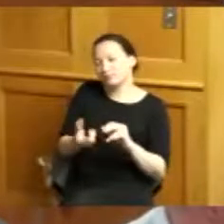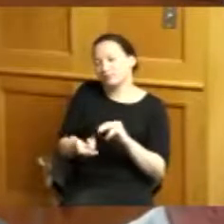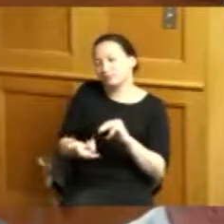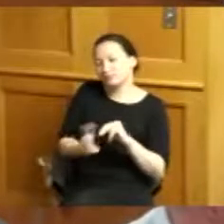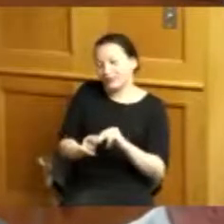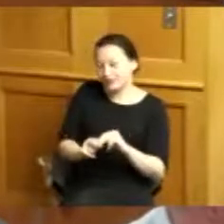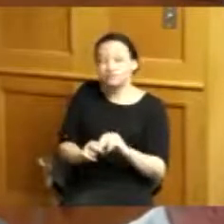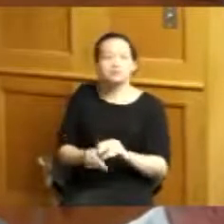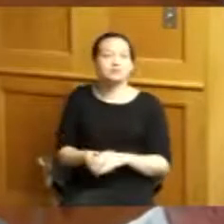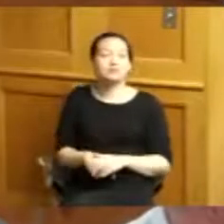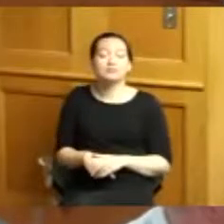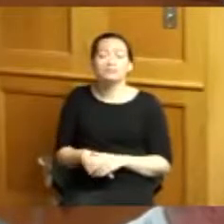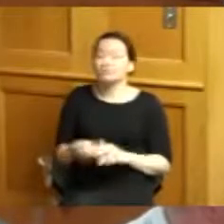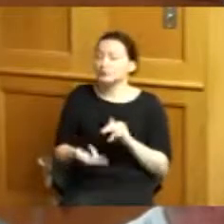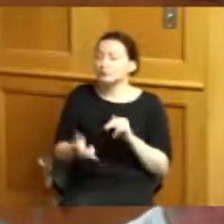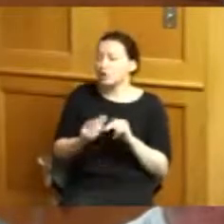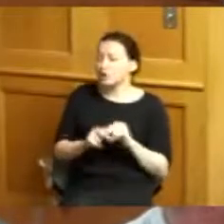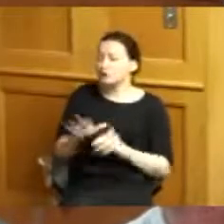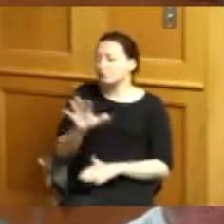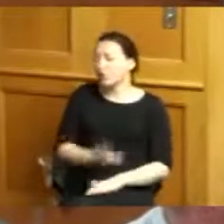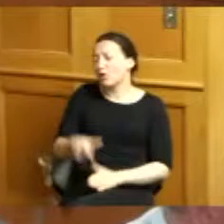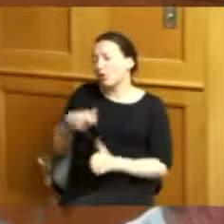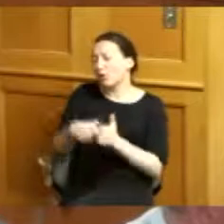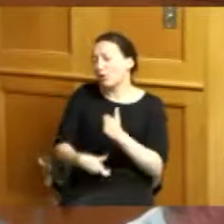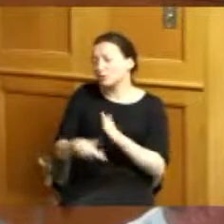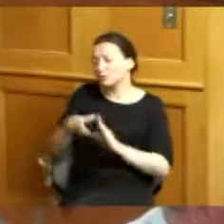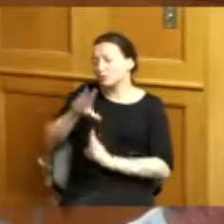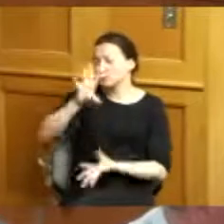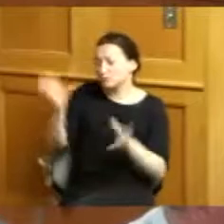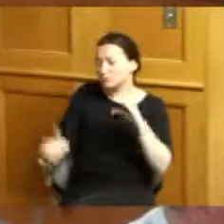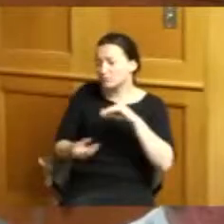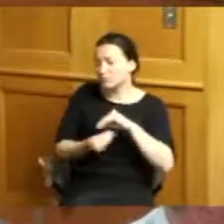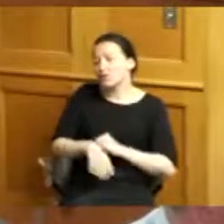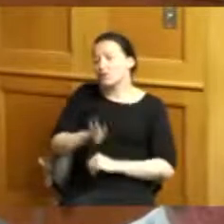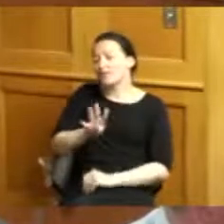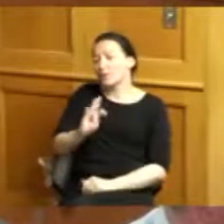this increase will bring the total estimated cost to construct this project to 4 million seven